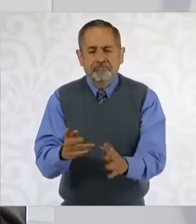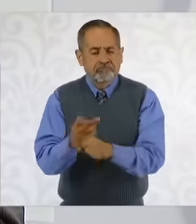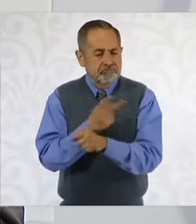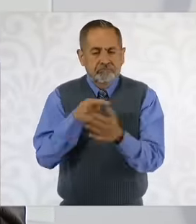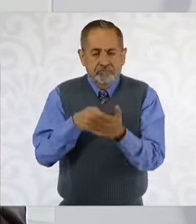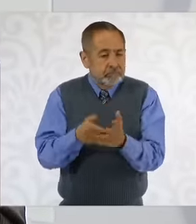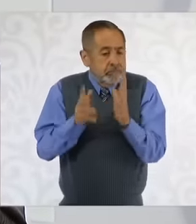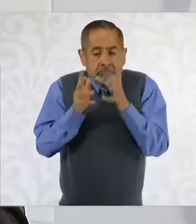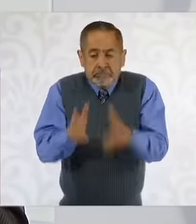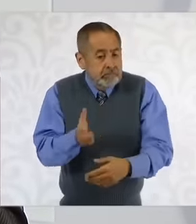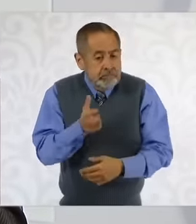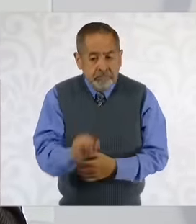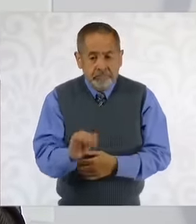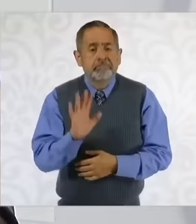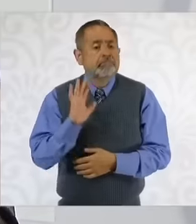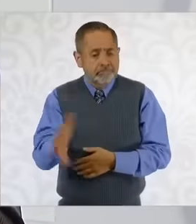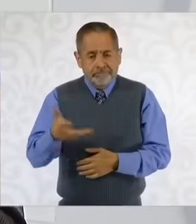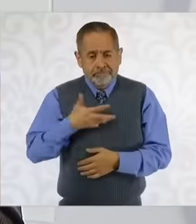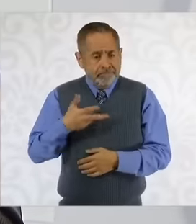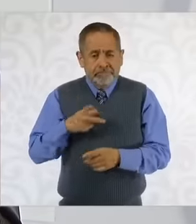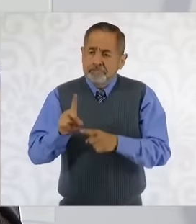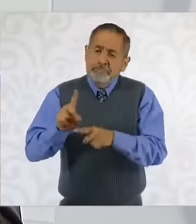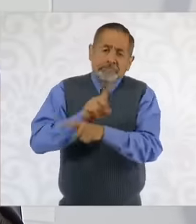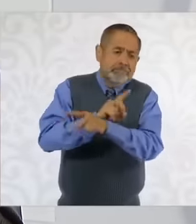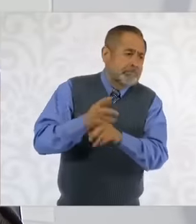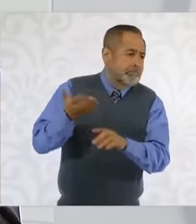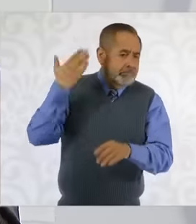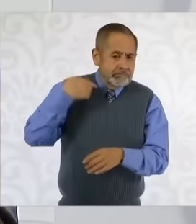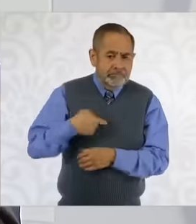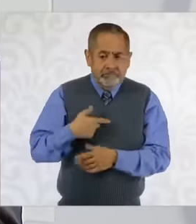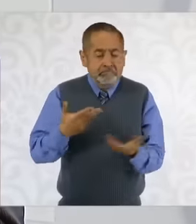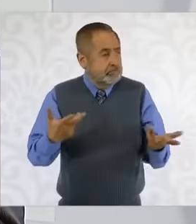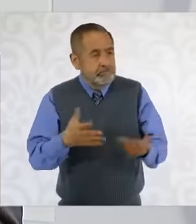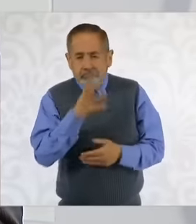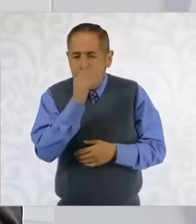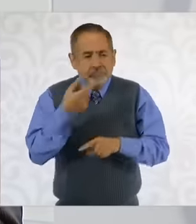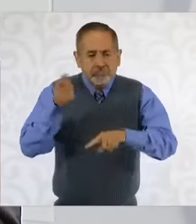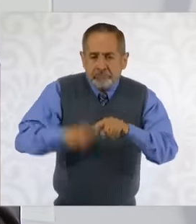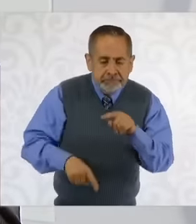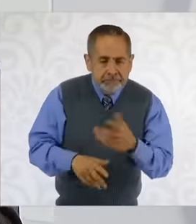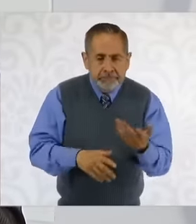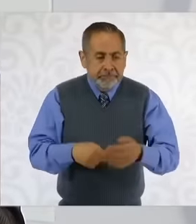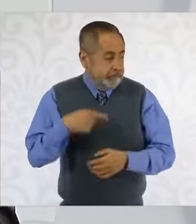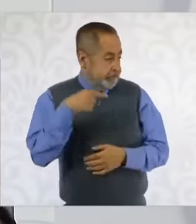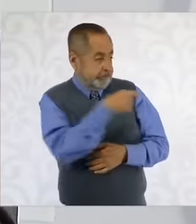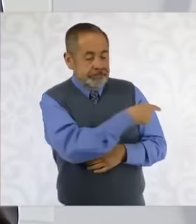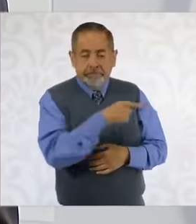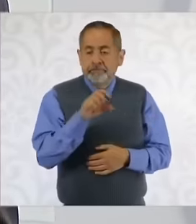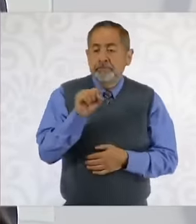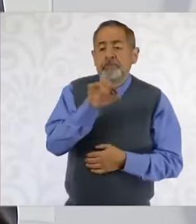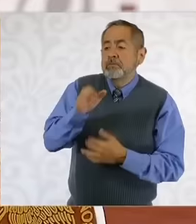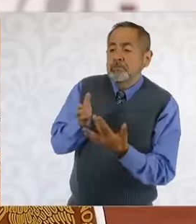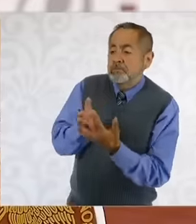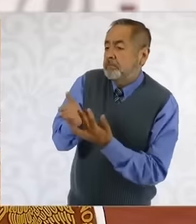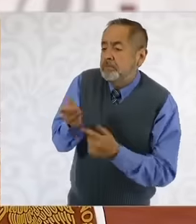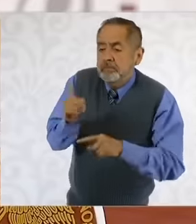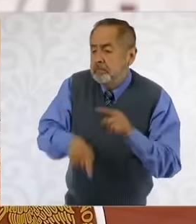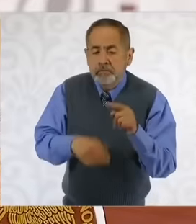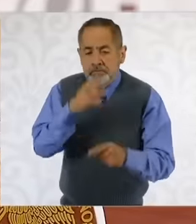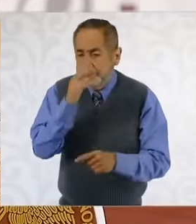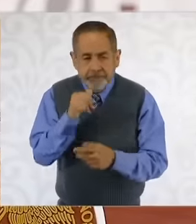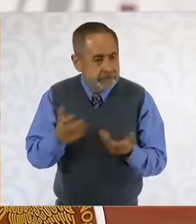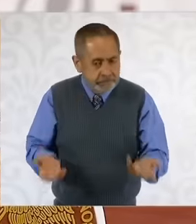an obligation to be followed by the courts and the provisions of 107 are replicated are transferred are